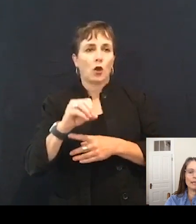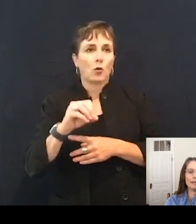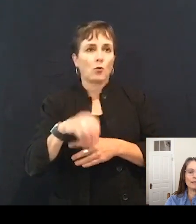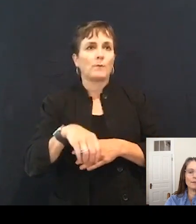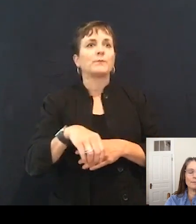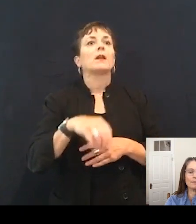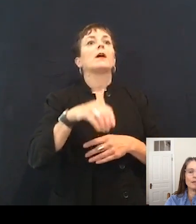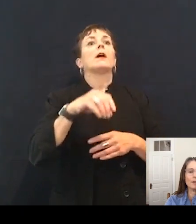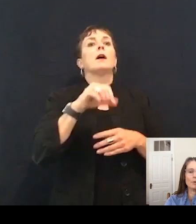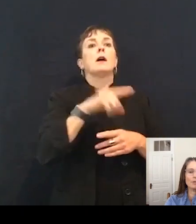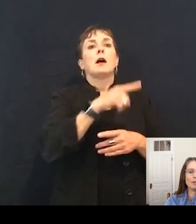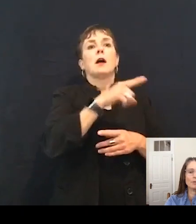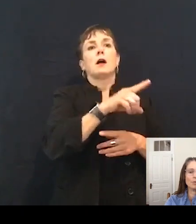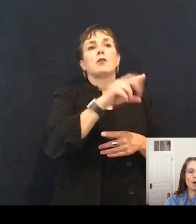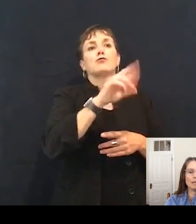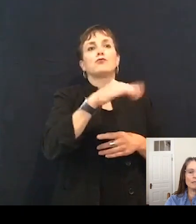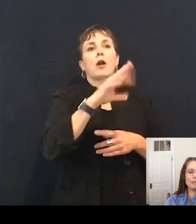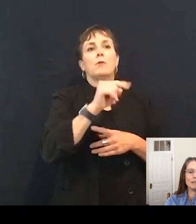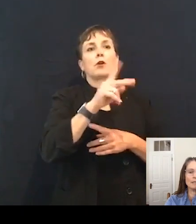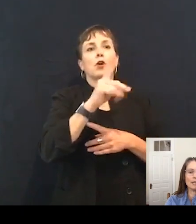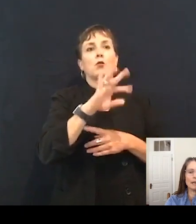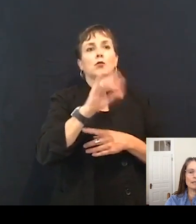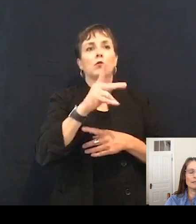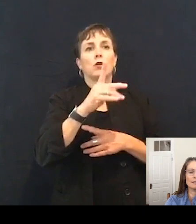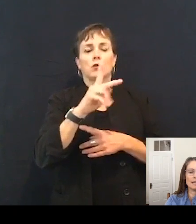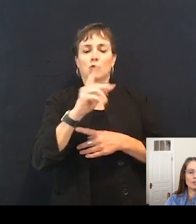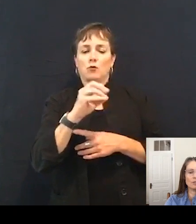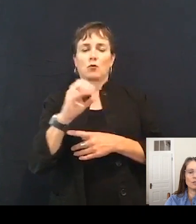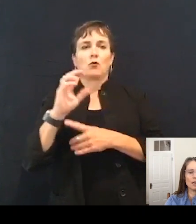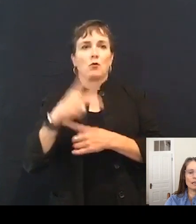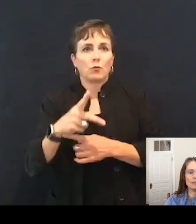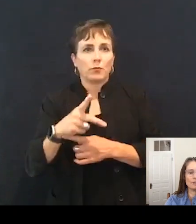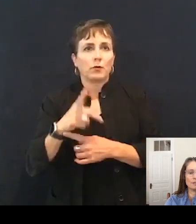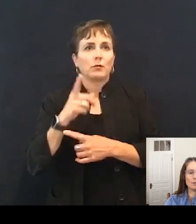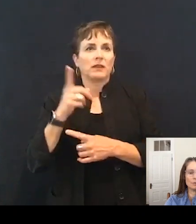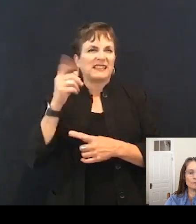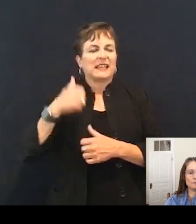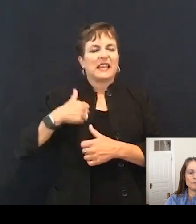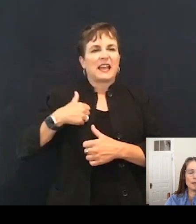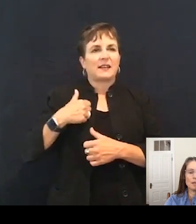Dr. Wadih Zein at the National Eye Institute.